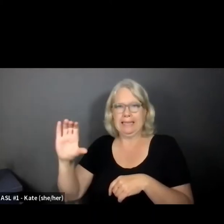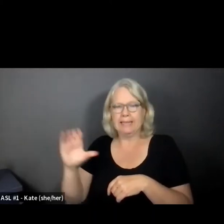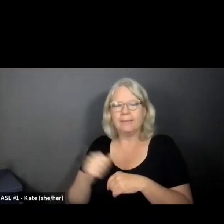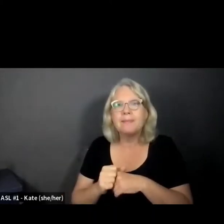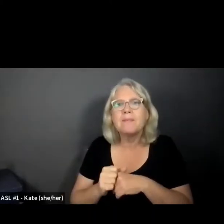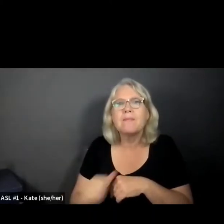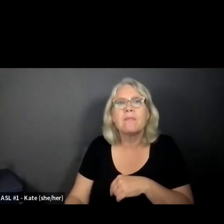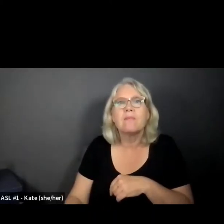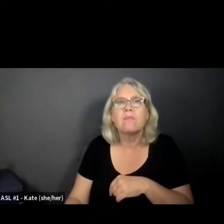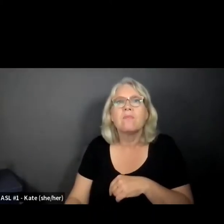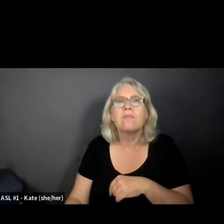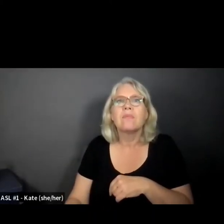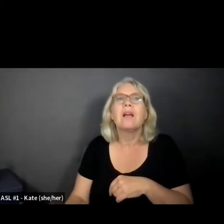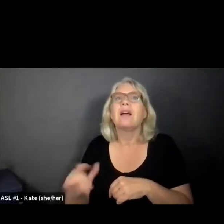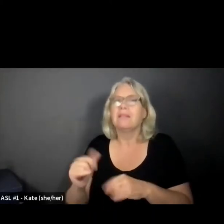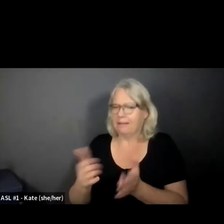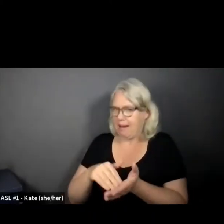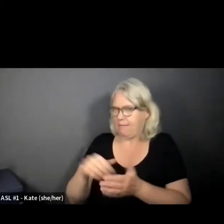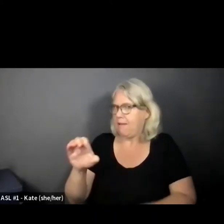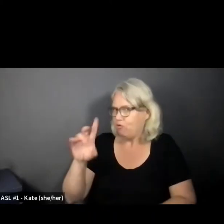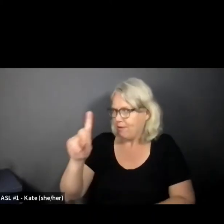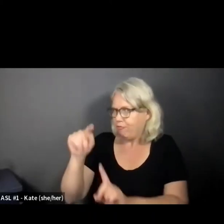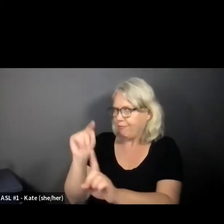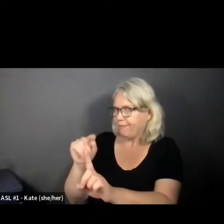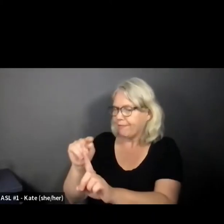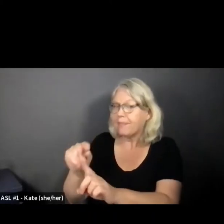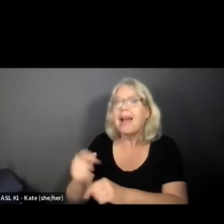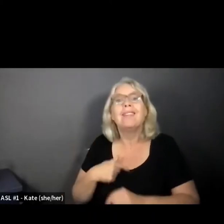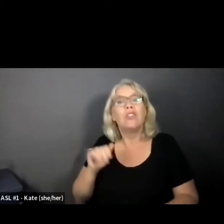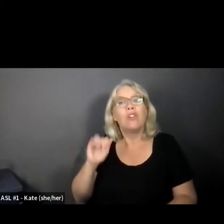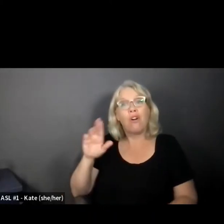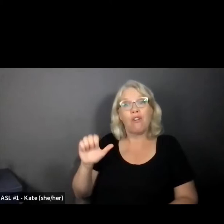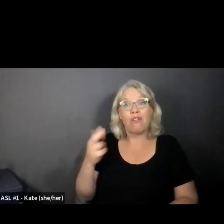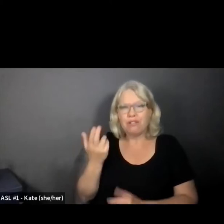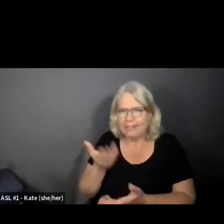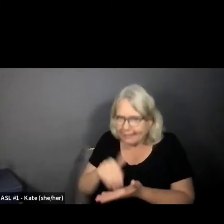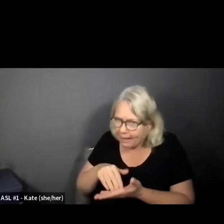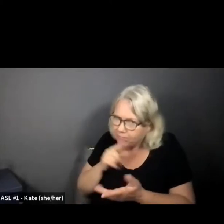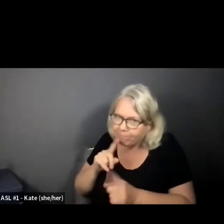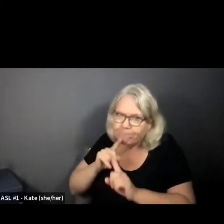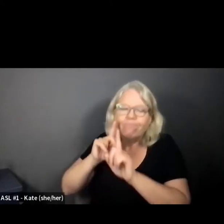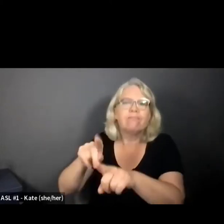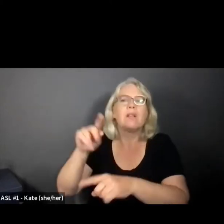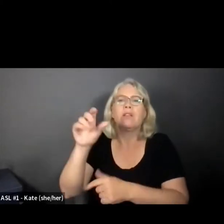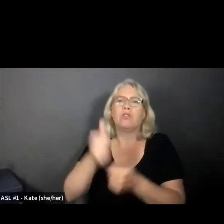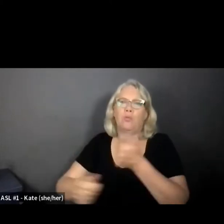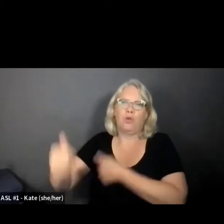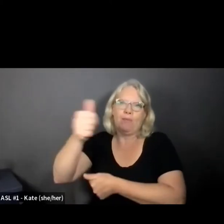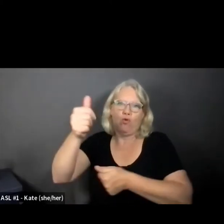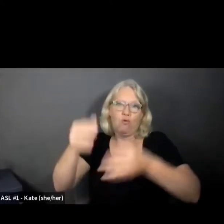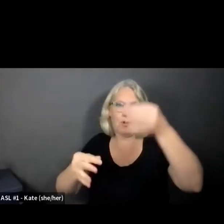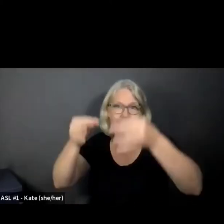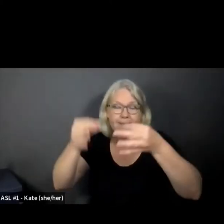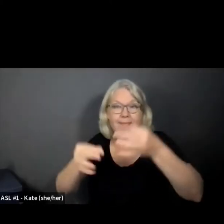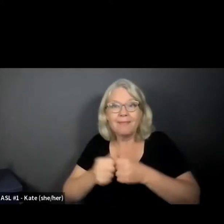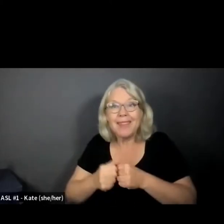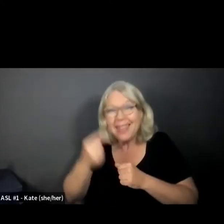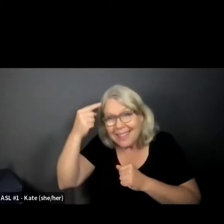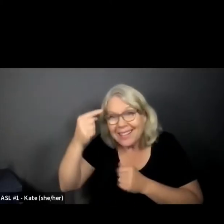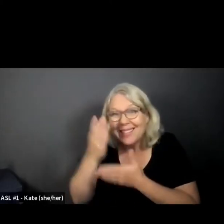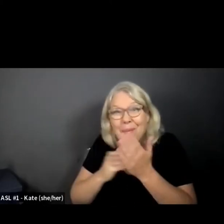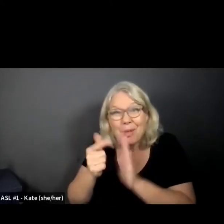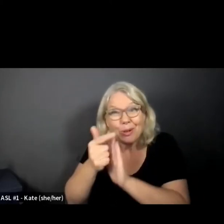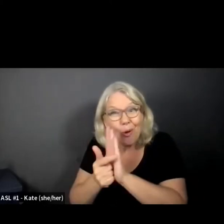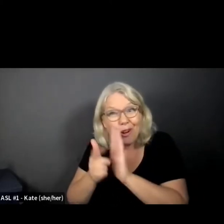SOME OF THE COUNSELS ARE STILL HERE, RIGHT, ROB?